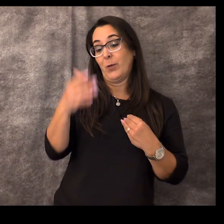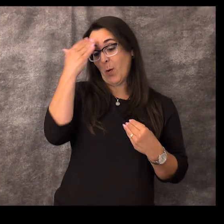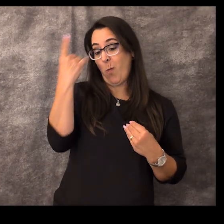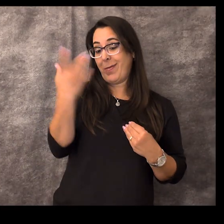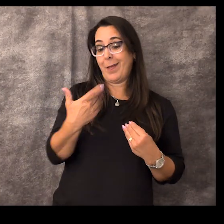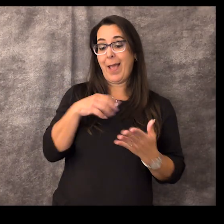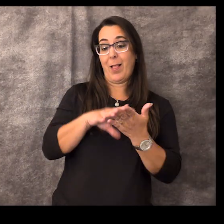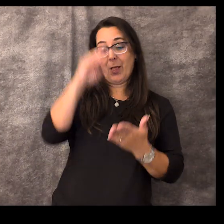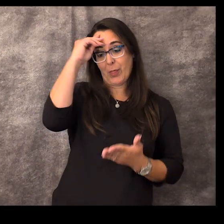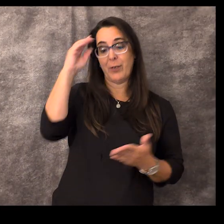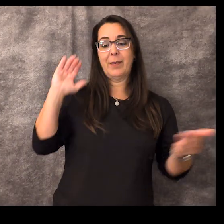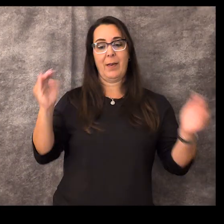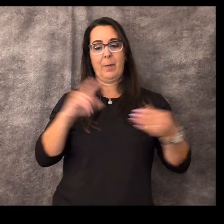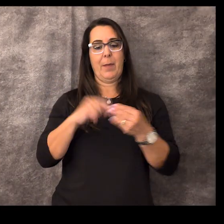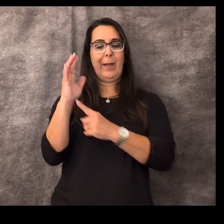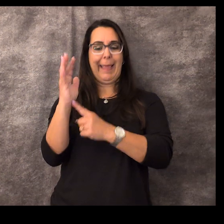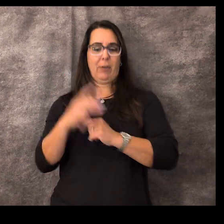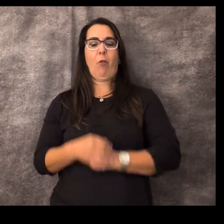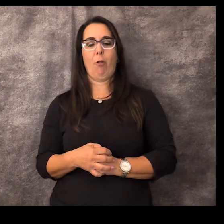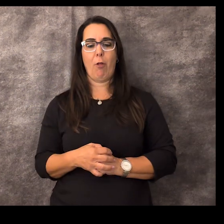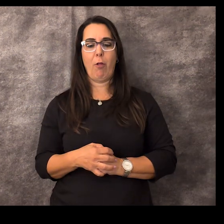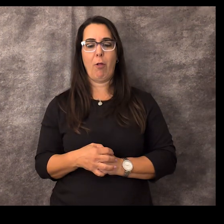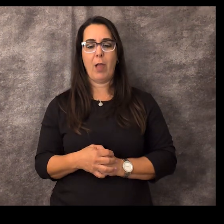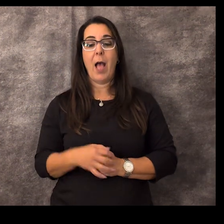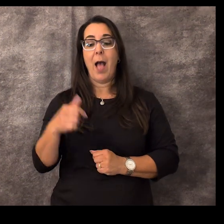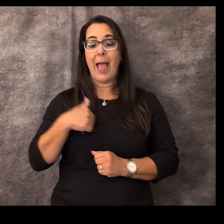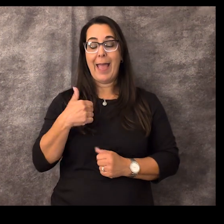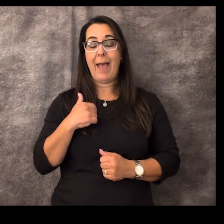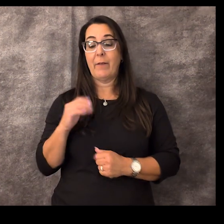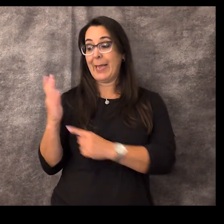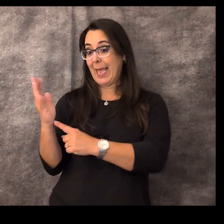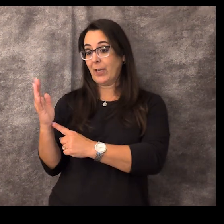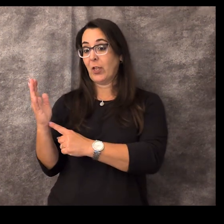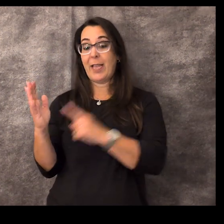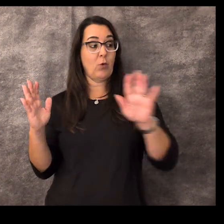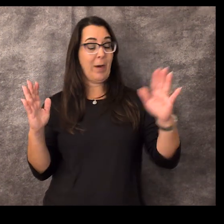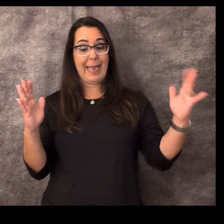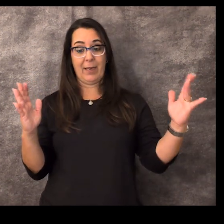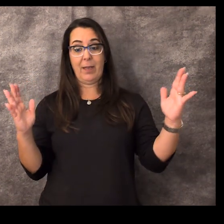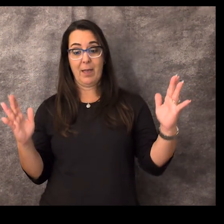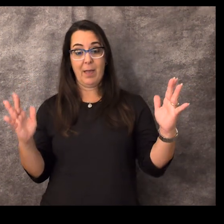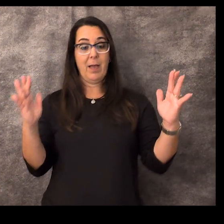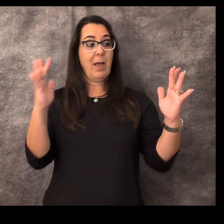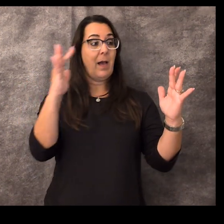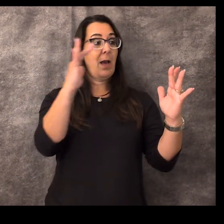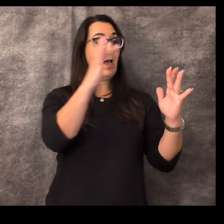was an analogy about a candle, right? When I take my candle and I light your candle, my candle don't lose no light. (Conrad) Exactly! [Conrad and Tremmel laugh]